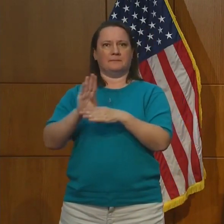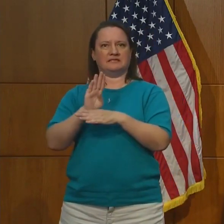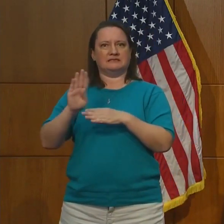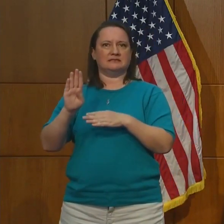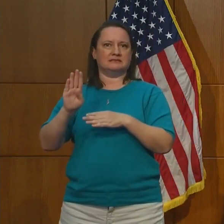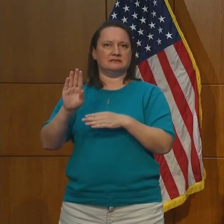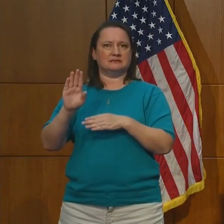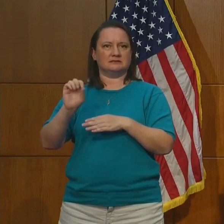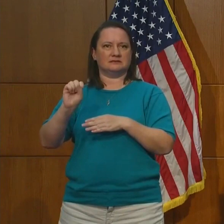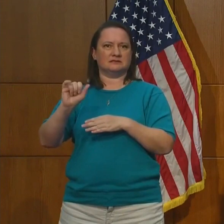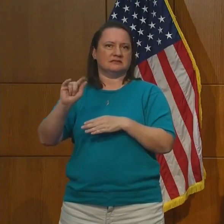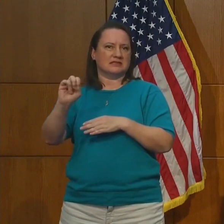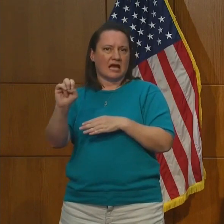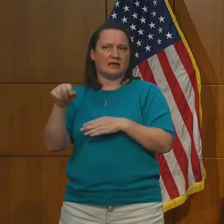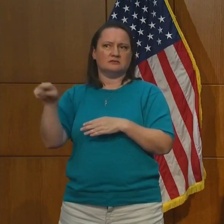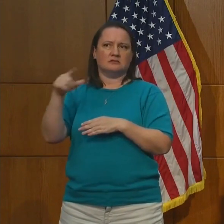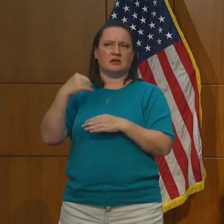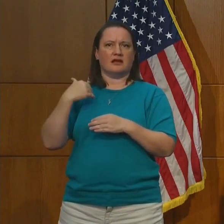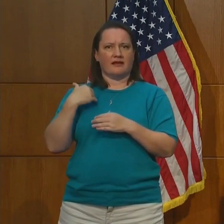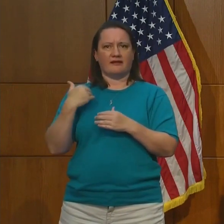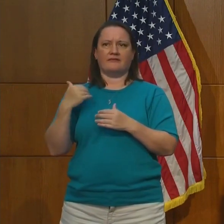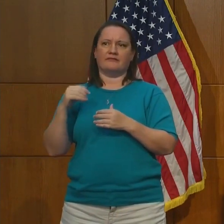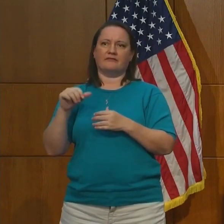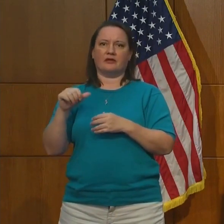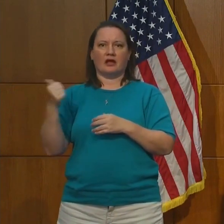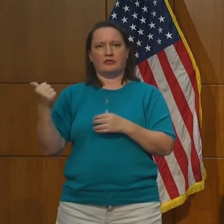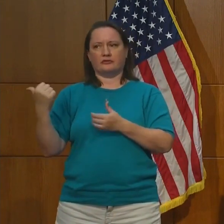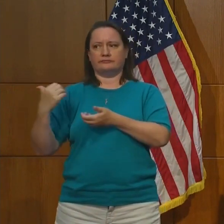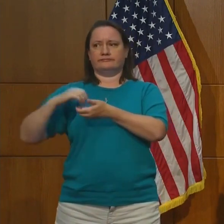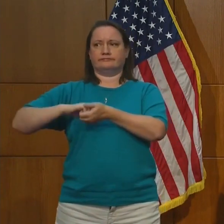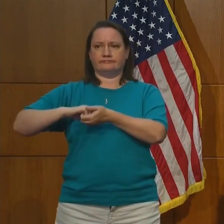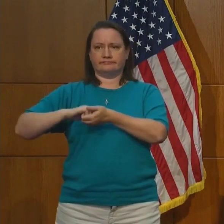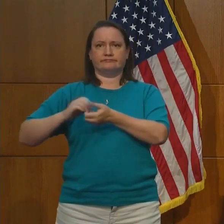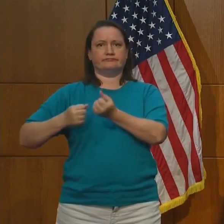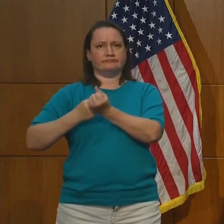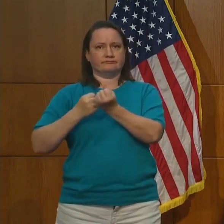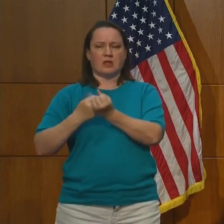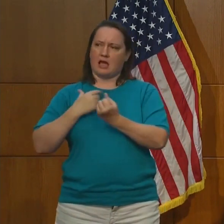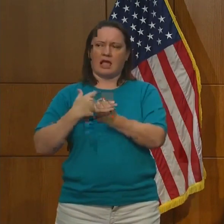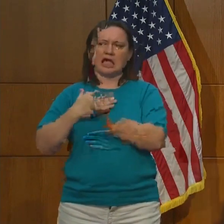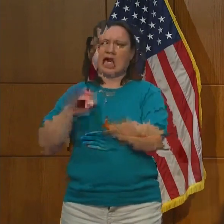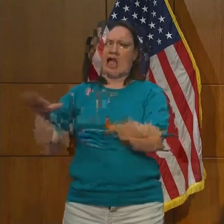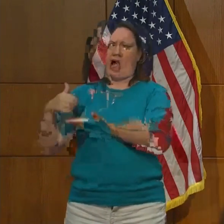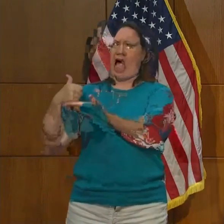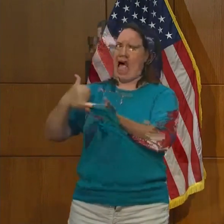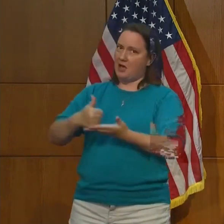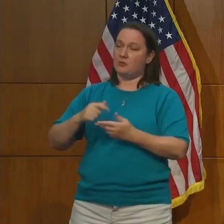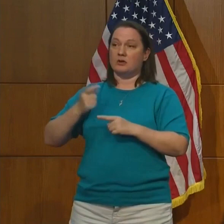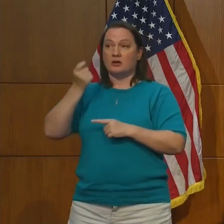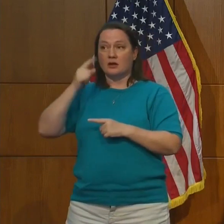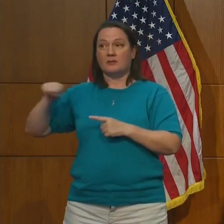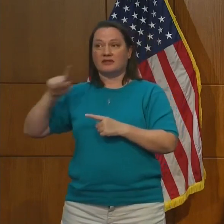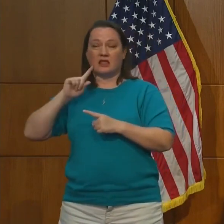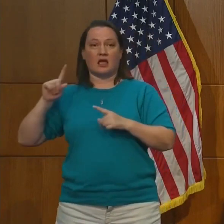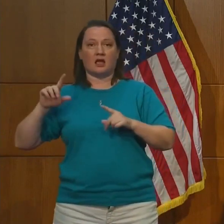OCCURRING AND NOT TO MENTION ANY OF THESE OTHER TESTING SITES BUT- SOME OF THE COMMERCIAL. SITES THAT HAVE